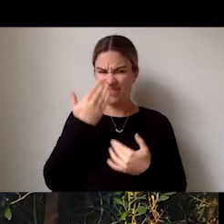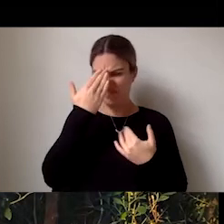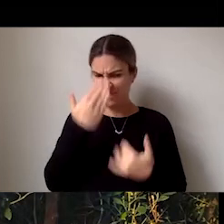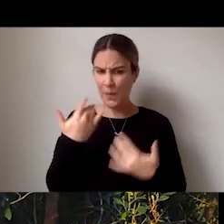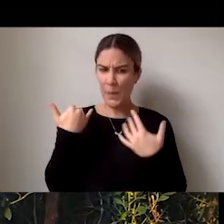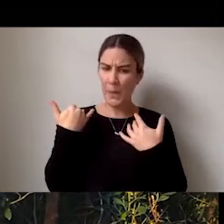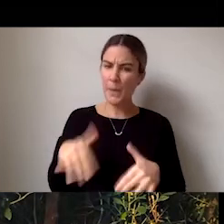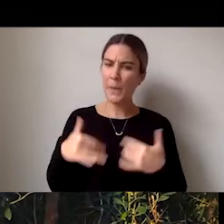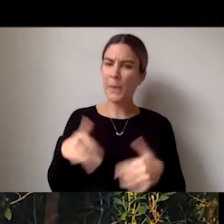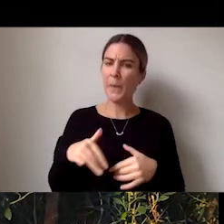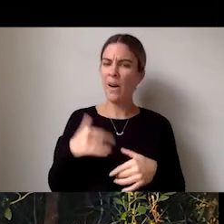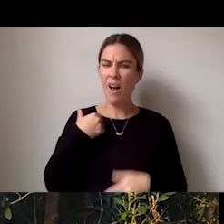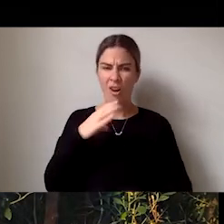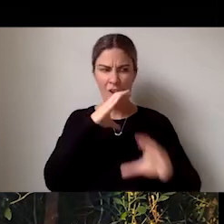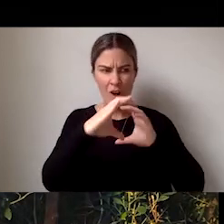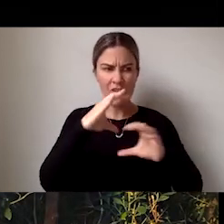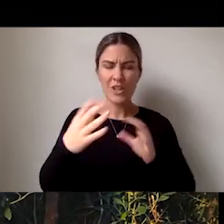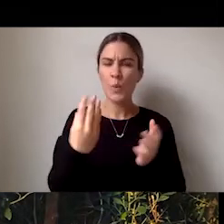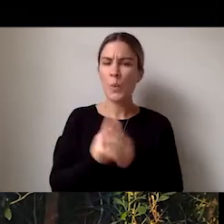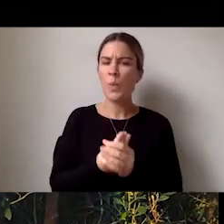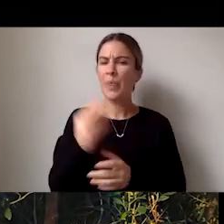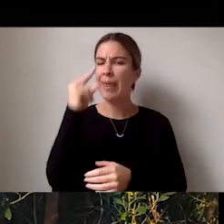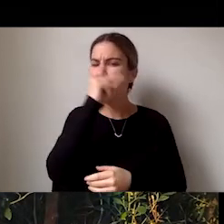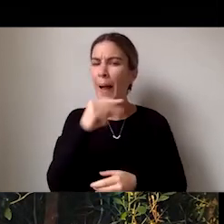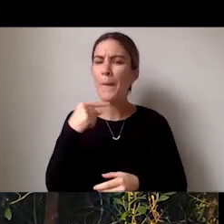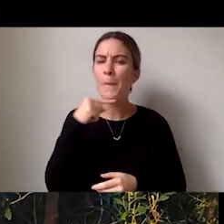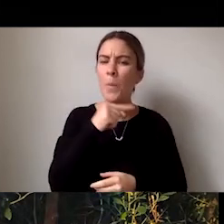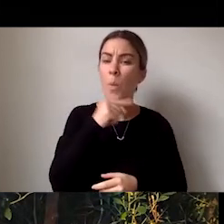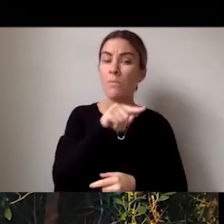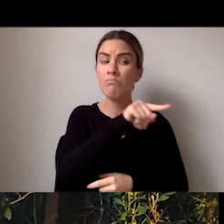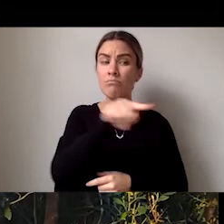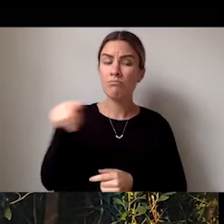teenage boys about ways that they - without even necessarily having the